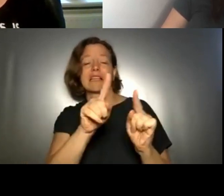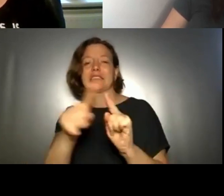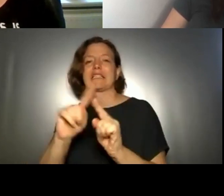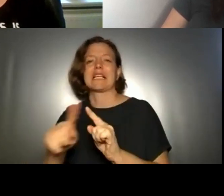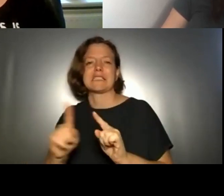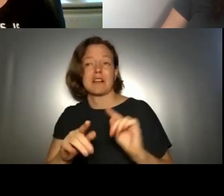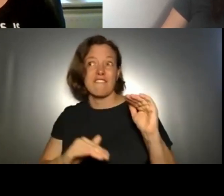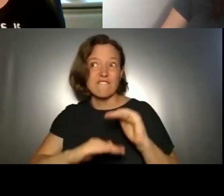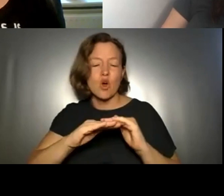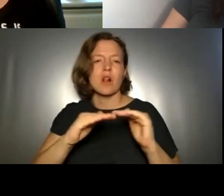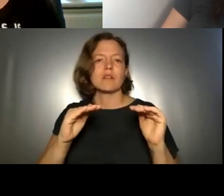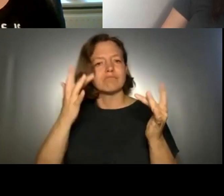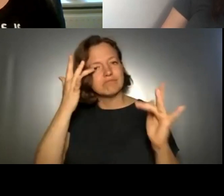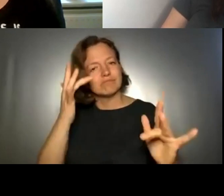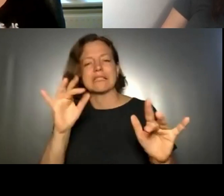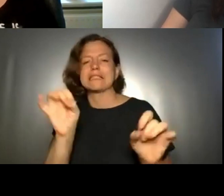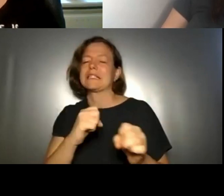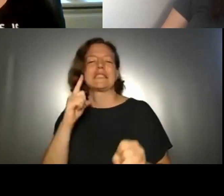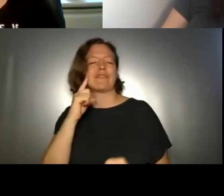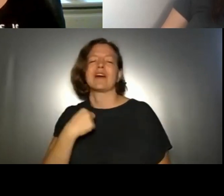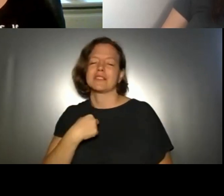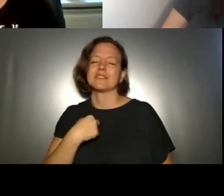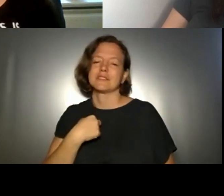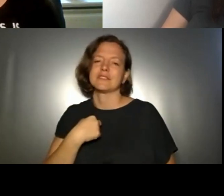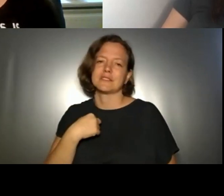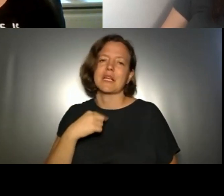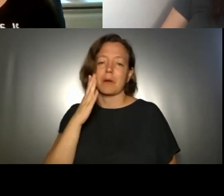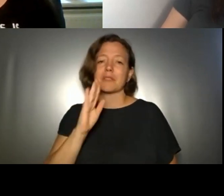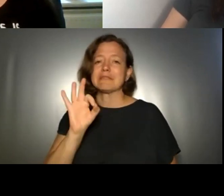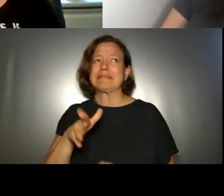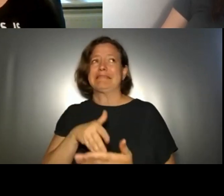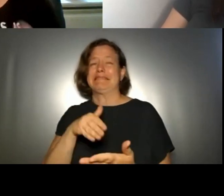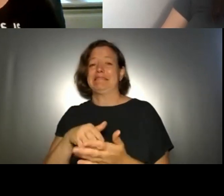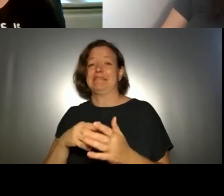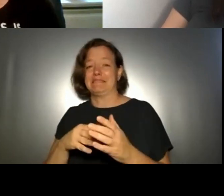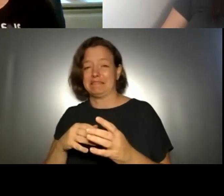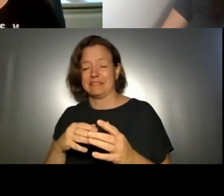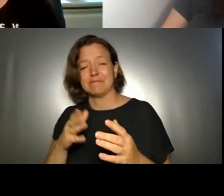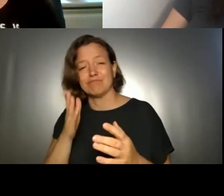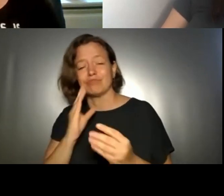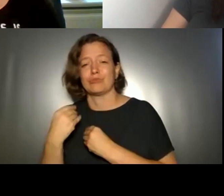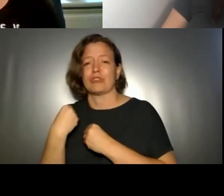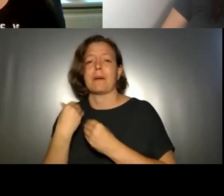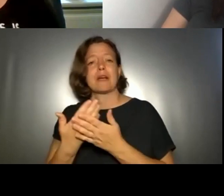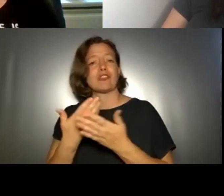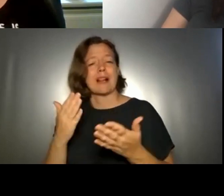But if there is an access issue, for example, with the interpretation, please let us know.